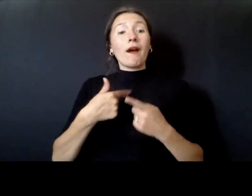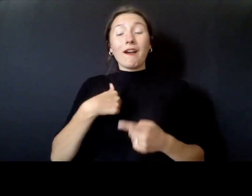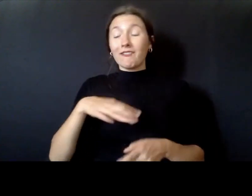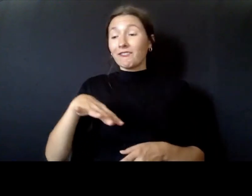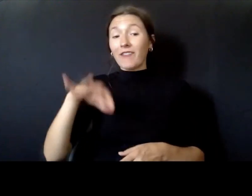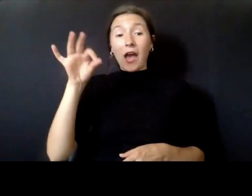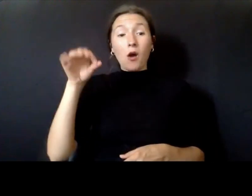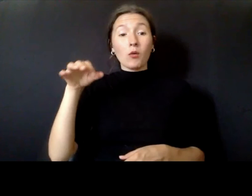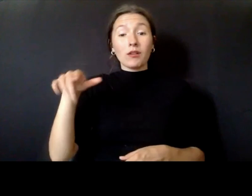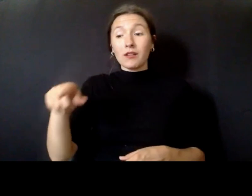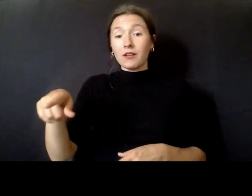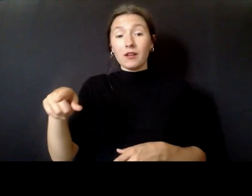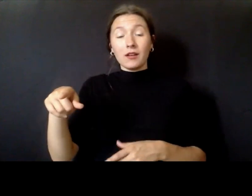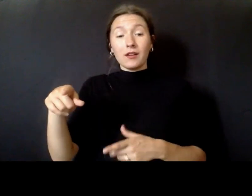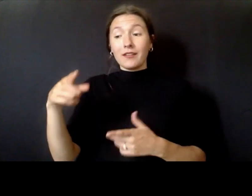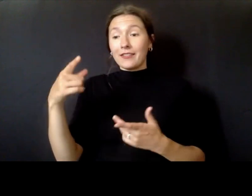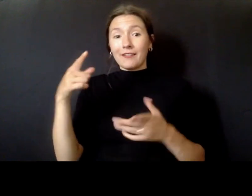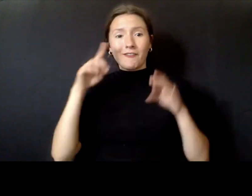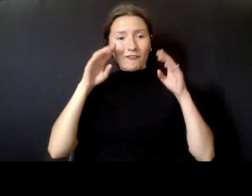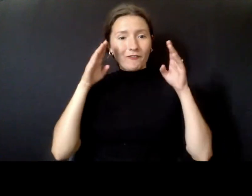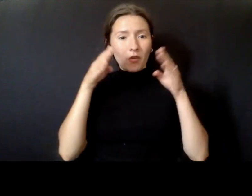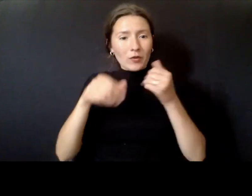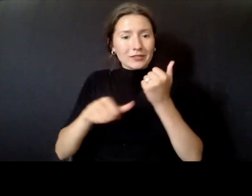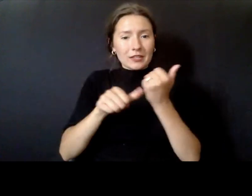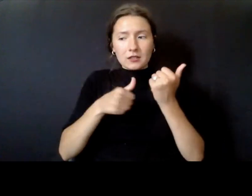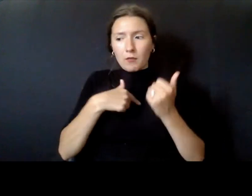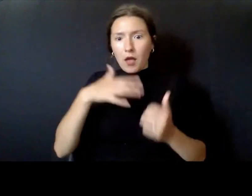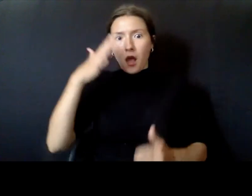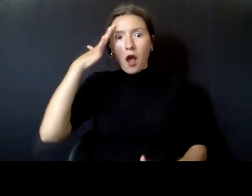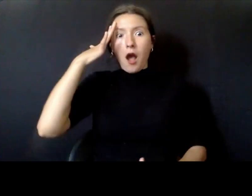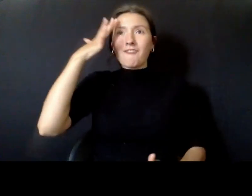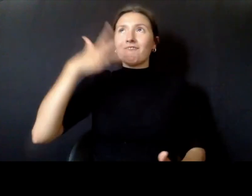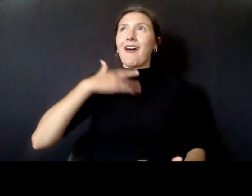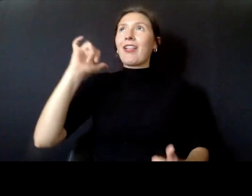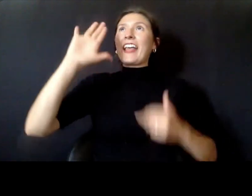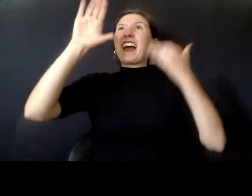so i mean one of the things that i really like about accessibility is that we think it's for